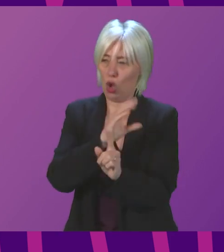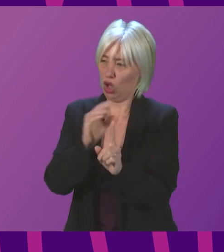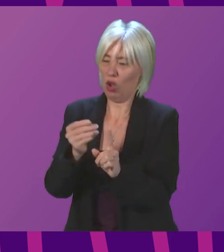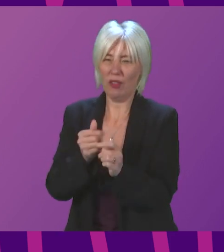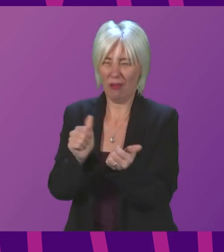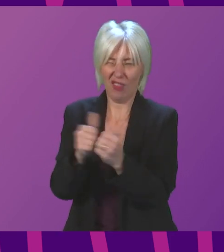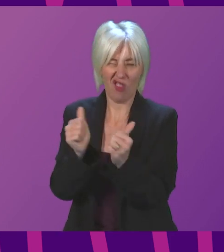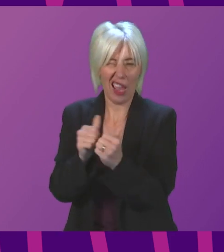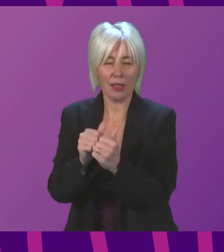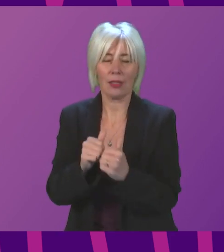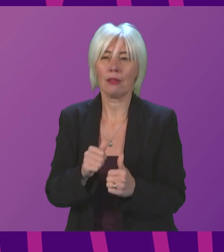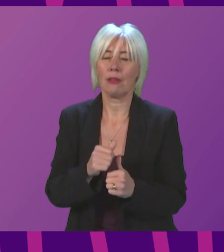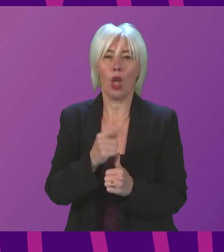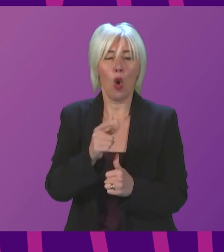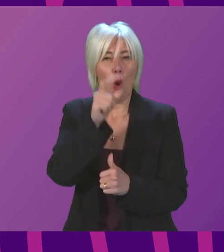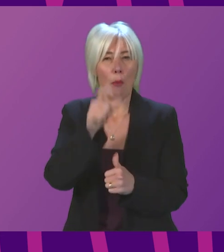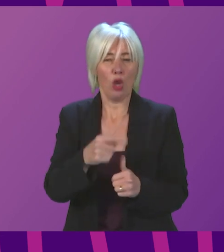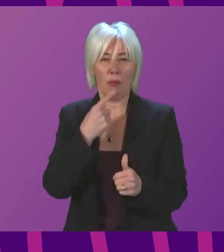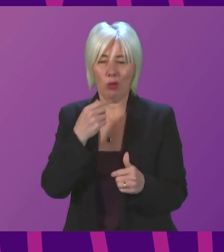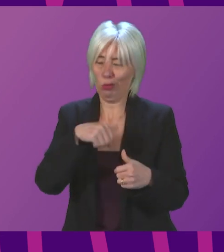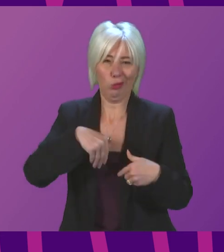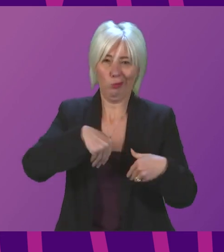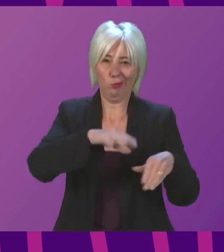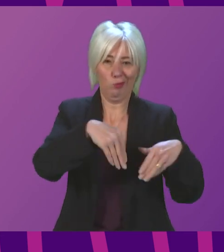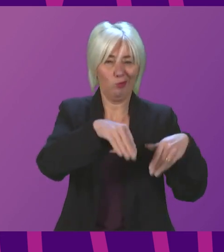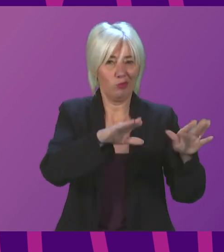door rather than having his verdict of ministerial bullying accepted.